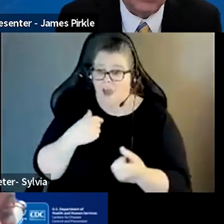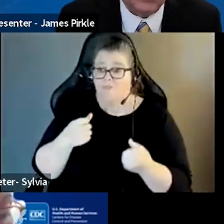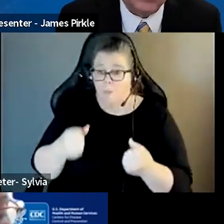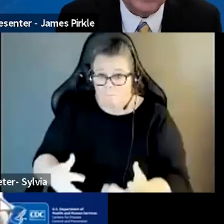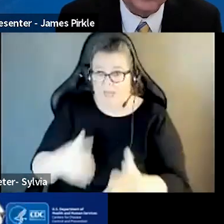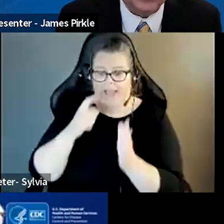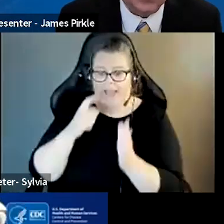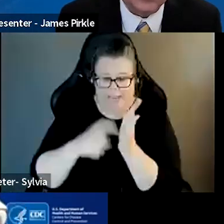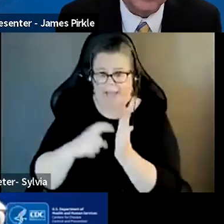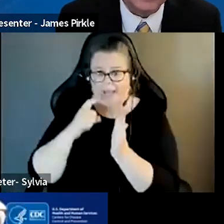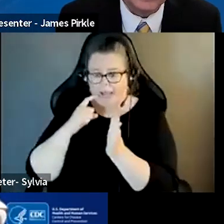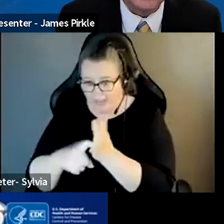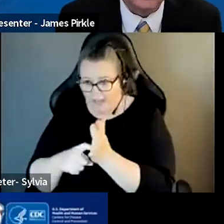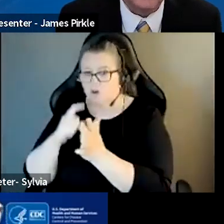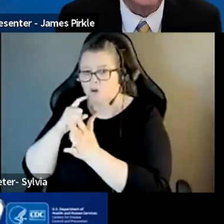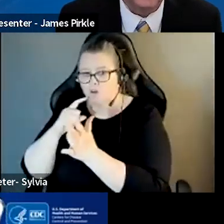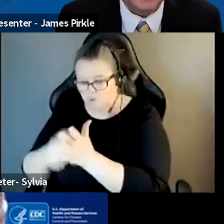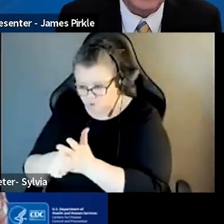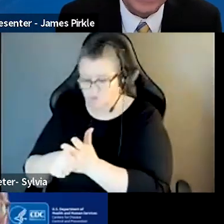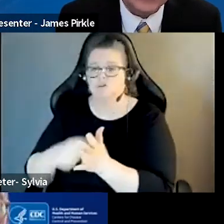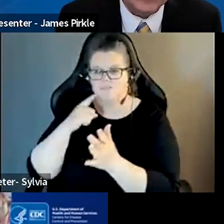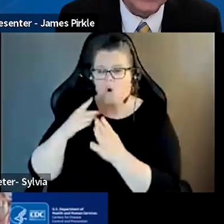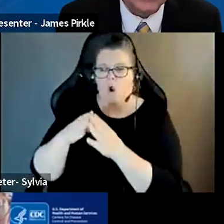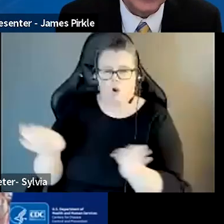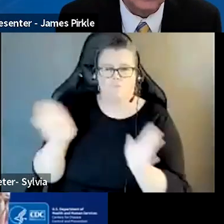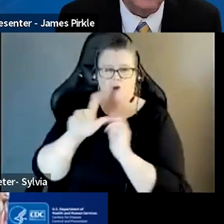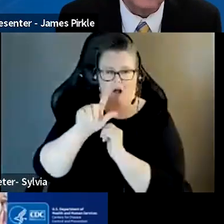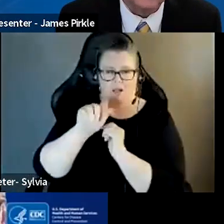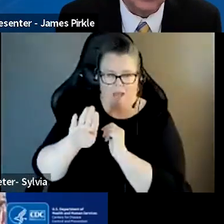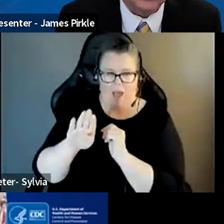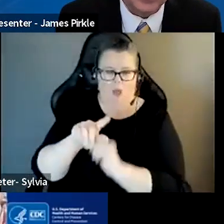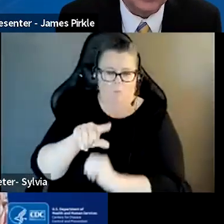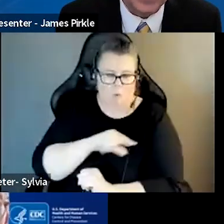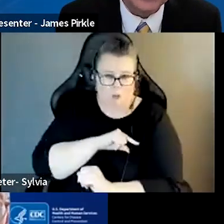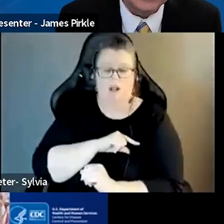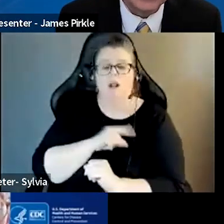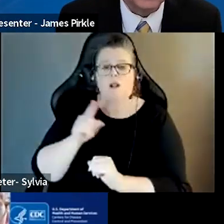to overall laboratory quality that we'll have direct access to and are reviewed on a regular basis.